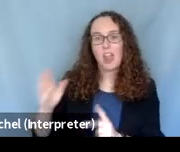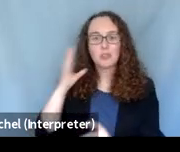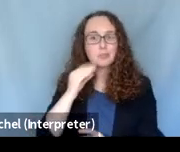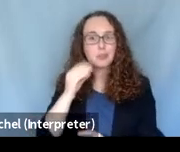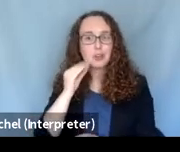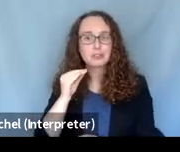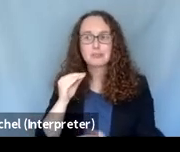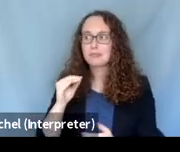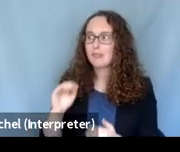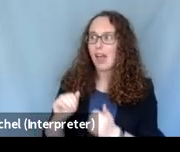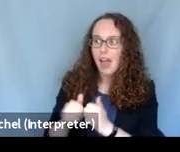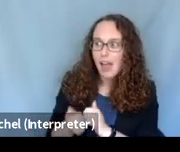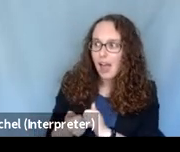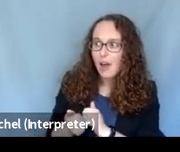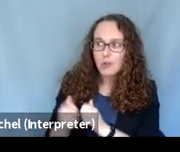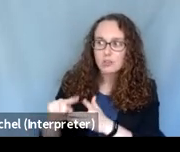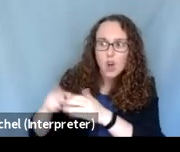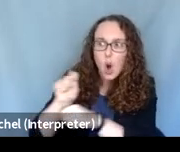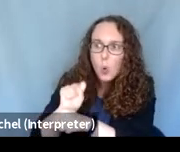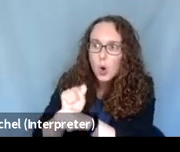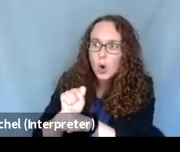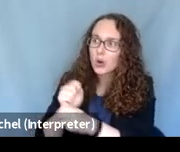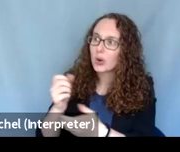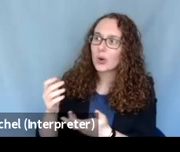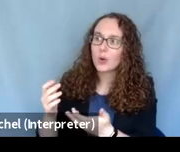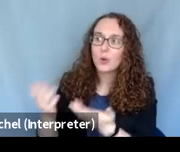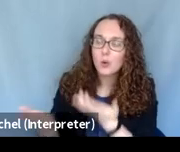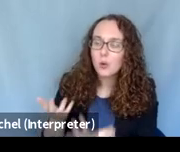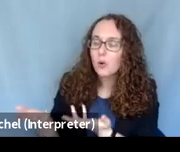where they are in their career; they talk to them about the hurdles they